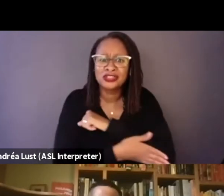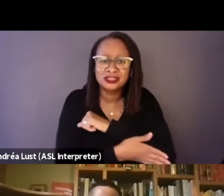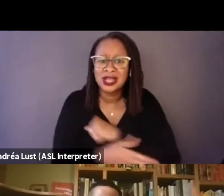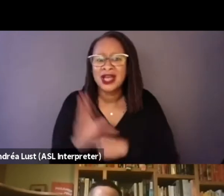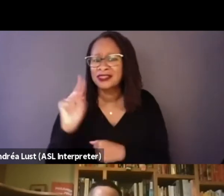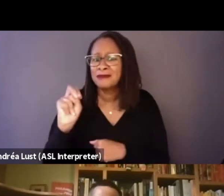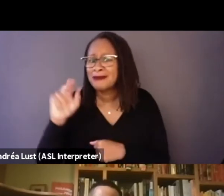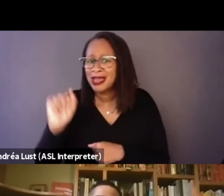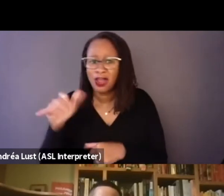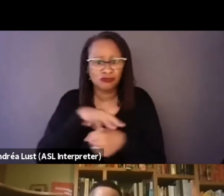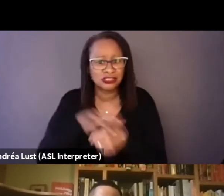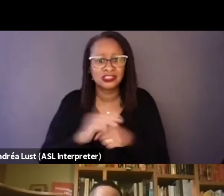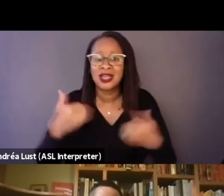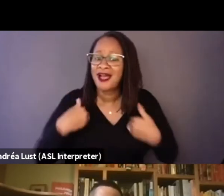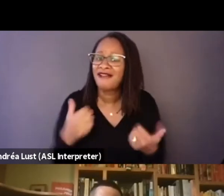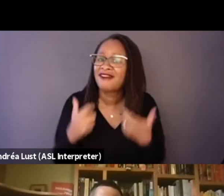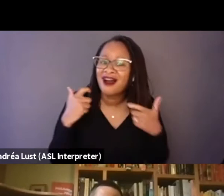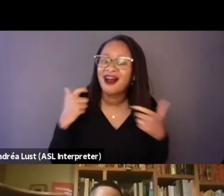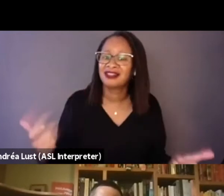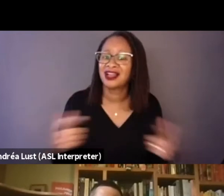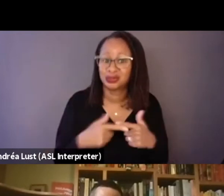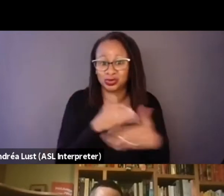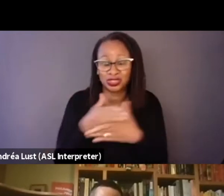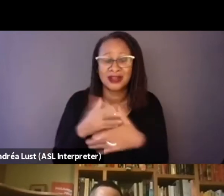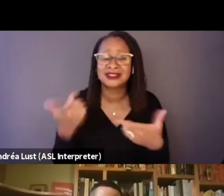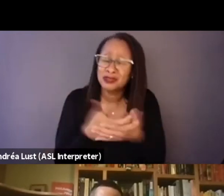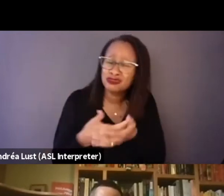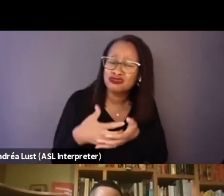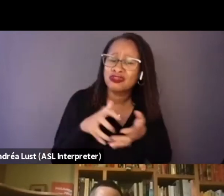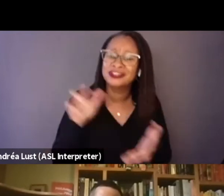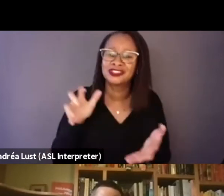have something rich to give to the world.